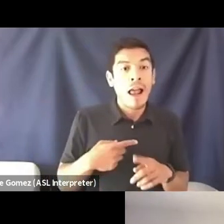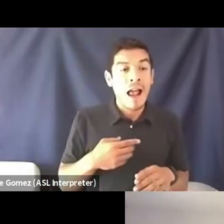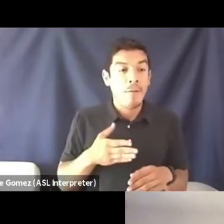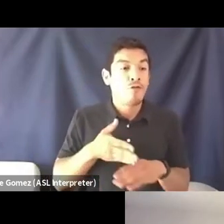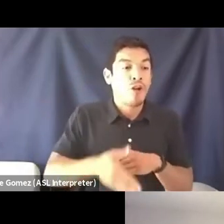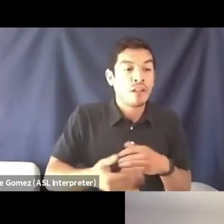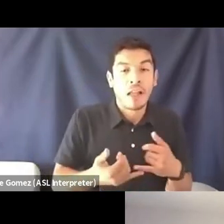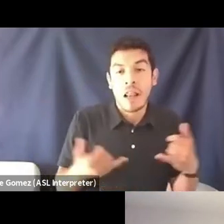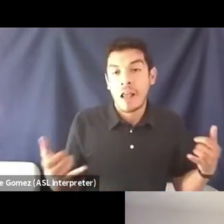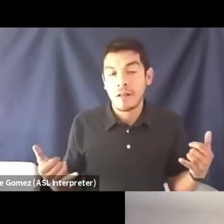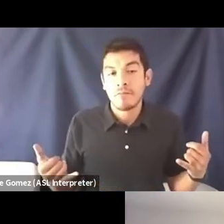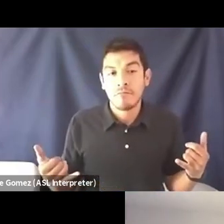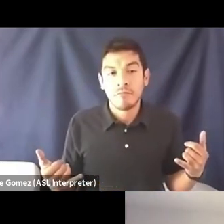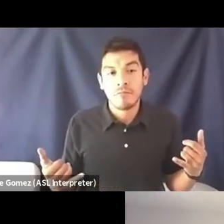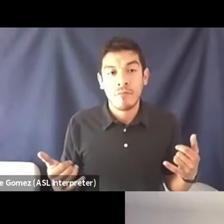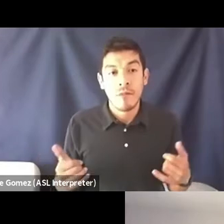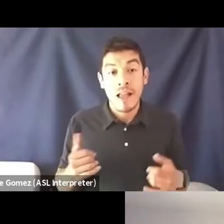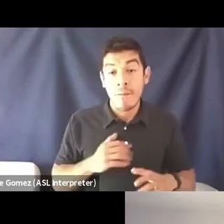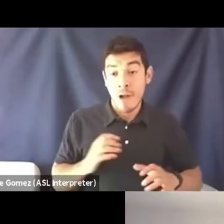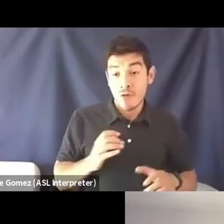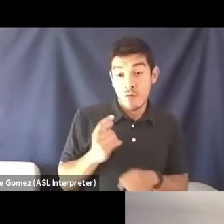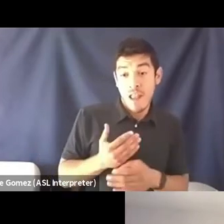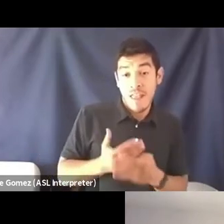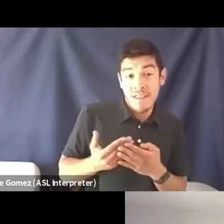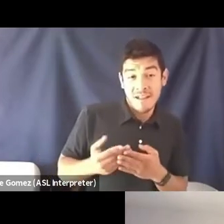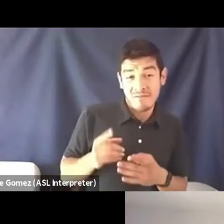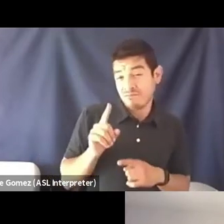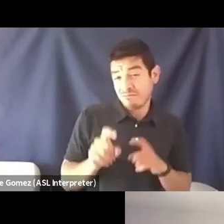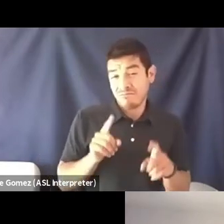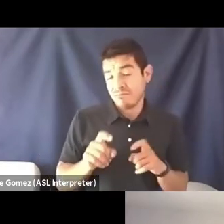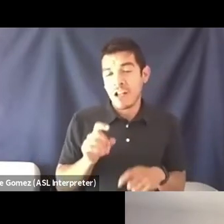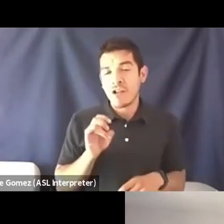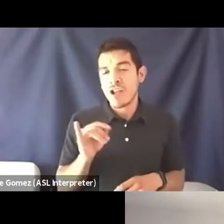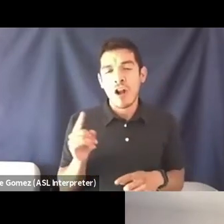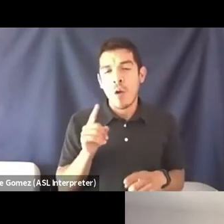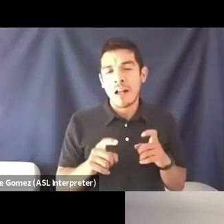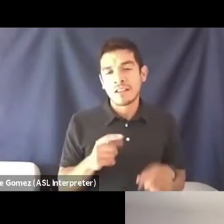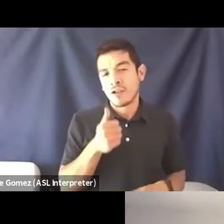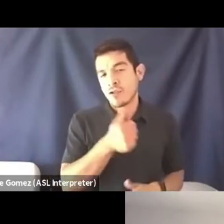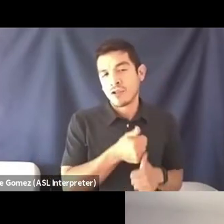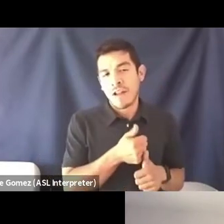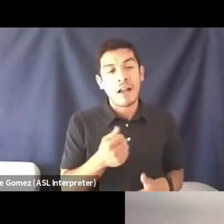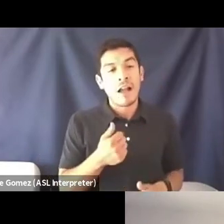And am I doing the right thing? She was always asking a question from the me.